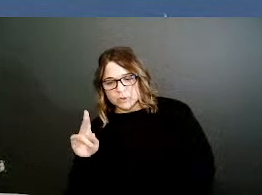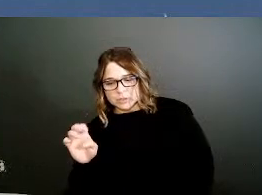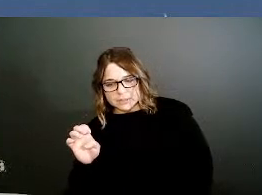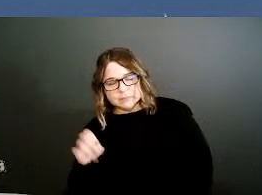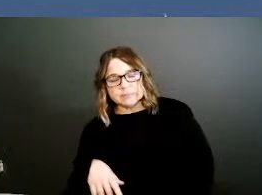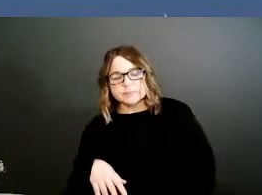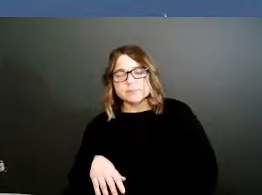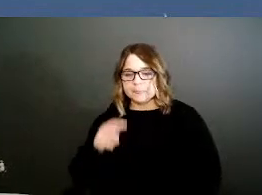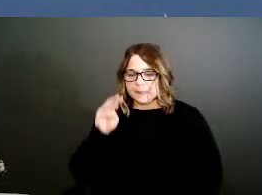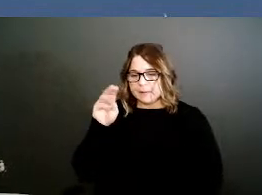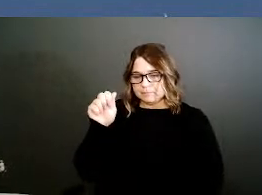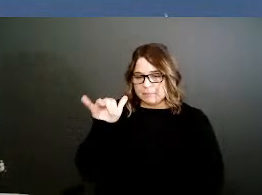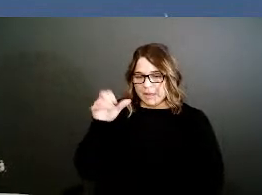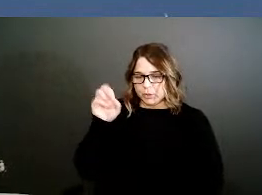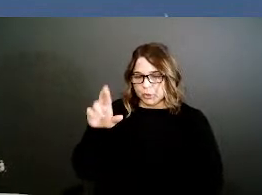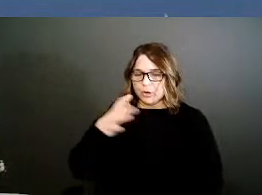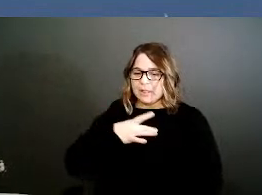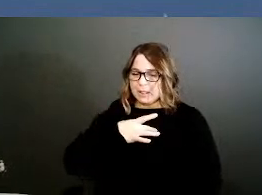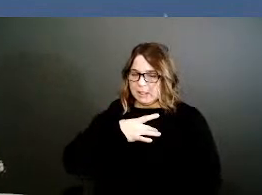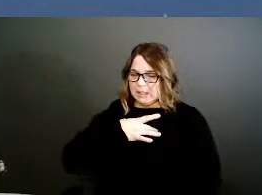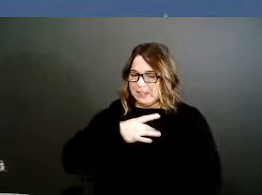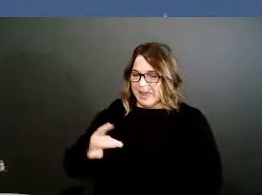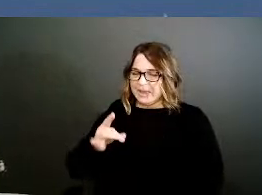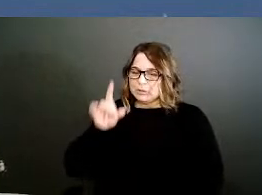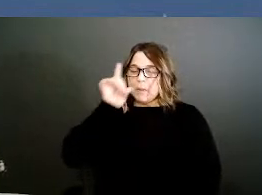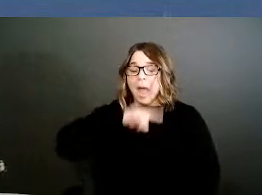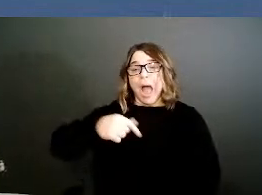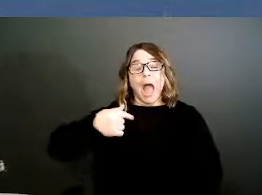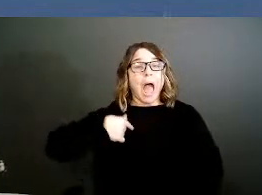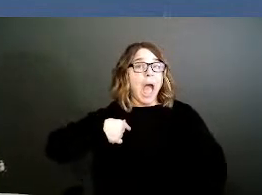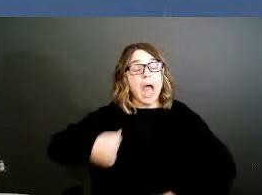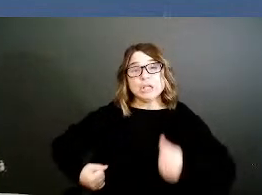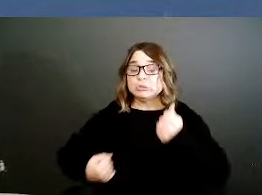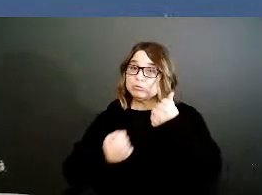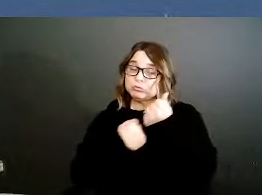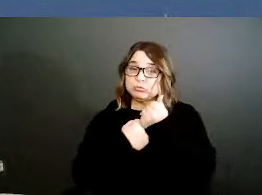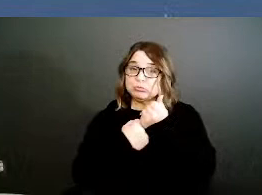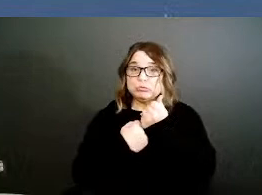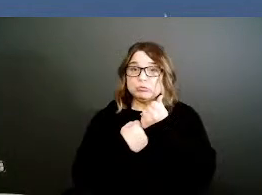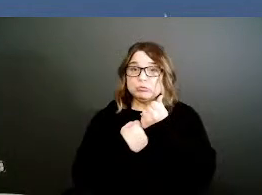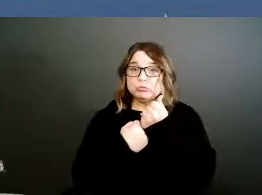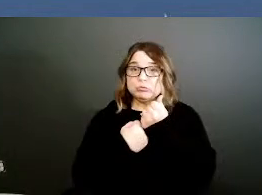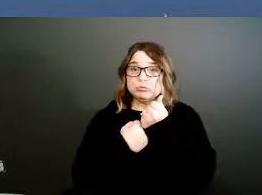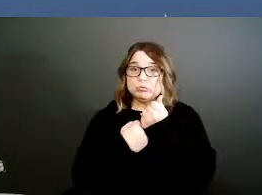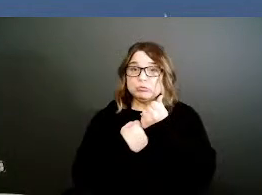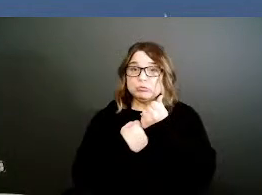SUPPORTING INITIATIVES TO BENEFIT THE LESS FORTUNATE. THE MAYOR LIKES TO PRETEND THAT HE IS STRONGLY COMMITTED TO WELL, LET'S LOOK AT THE NUMBERS.